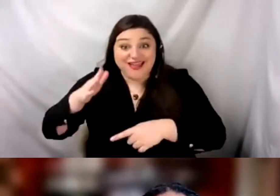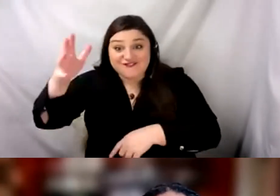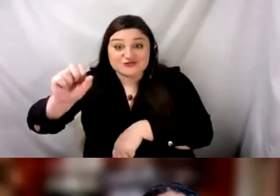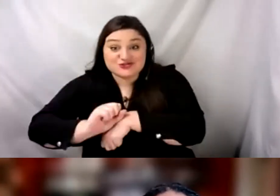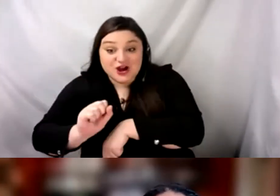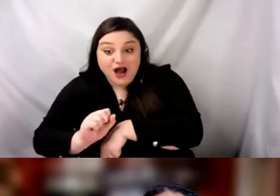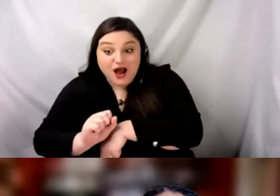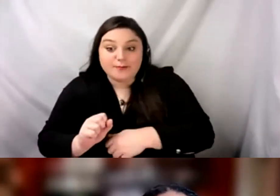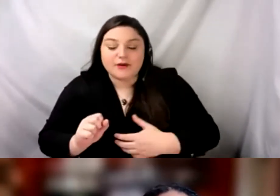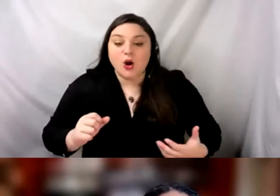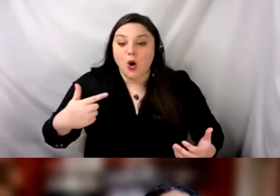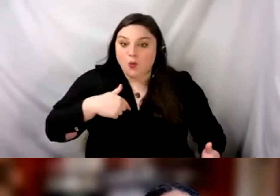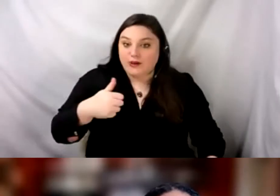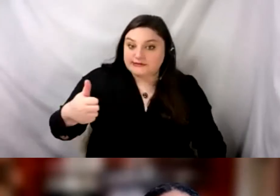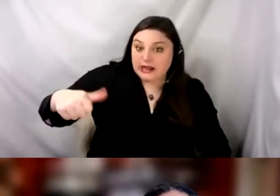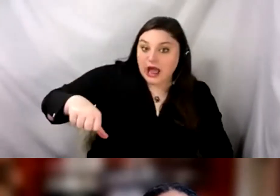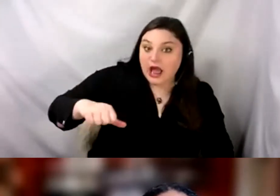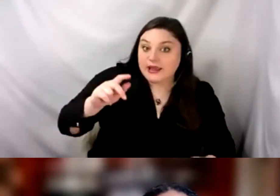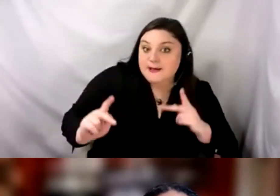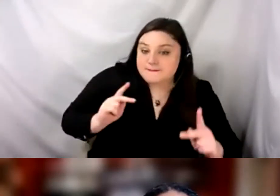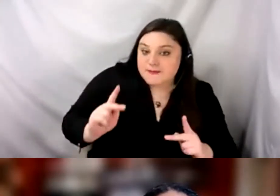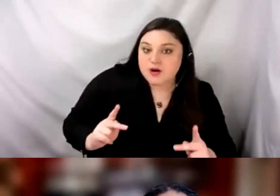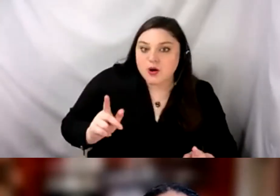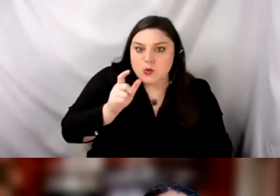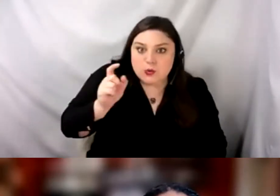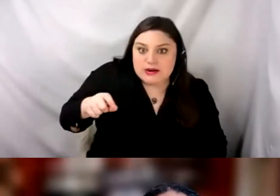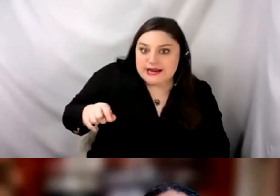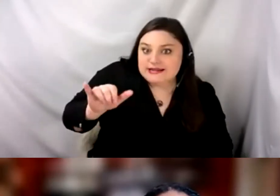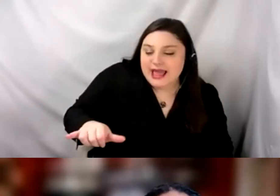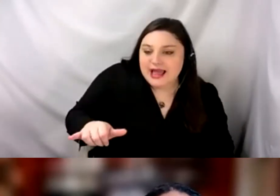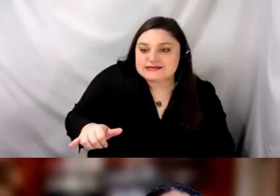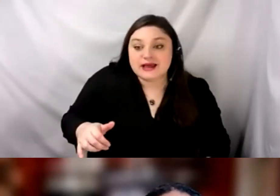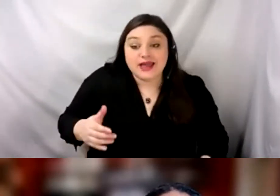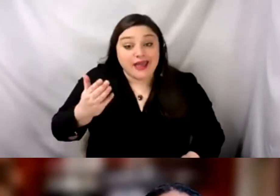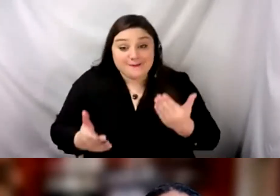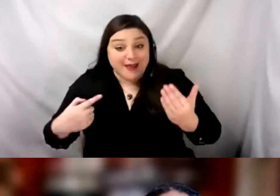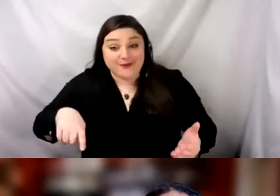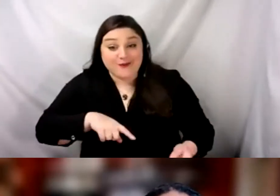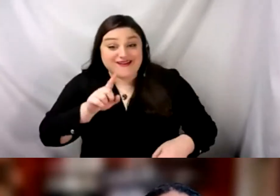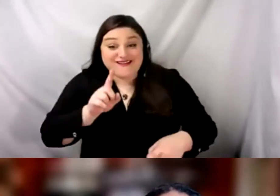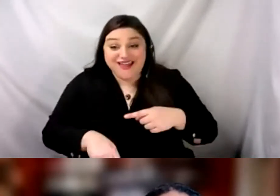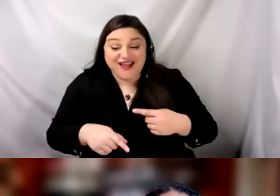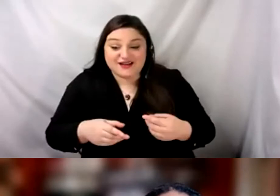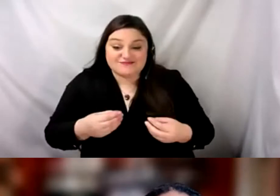and and and it maybe we cannot afford to supply another form of engagement for them.